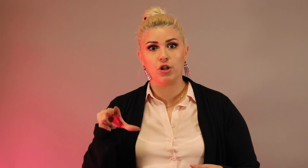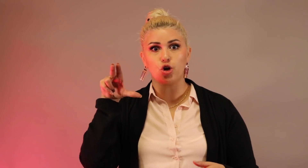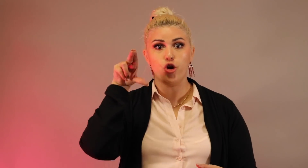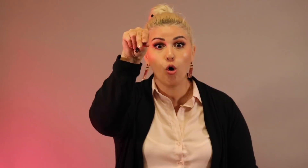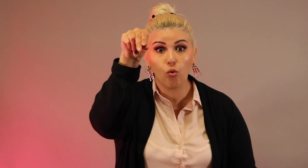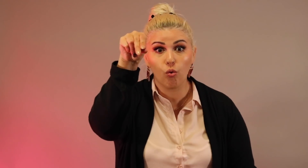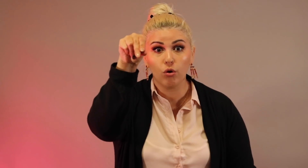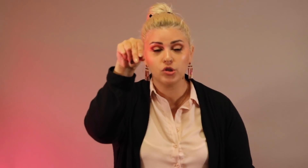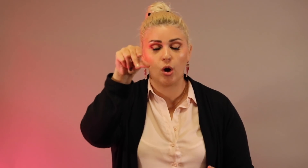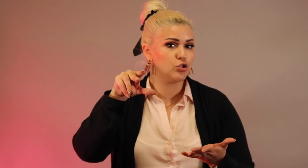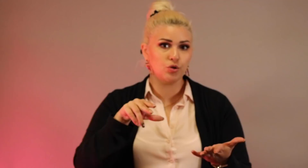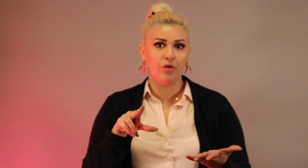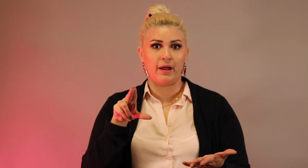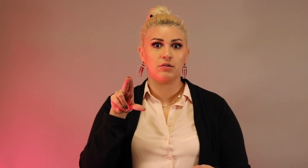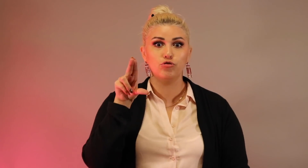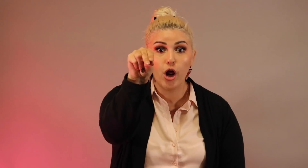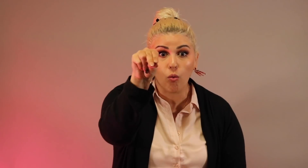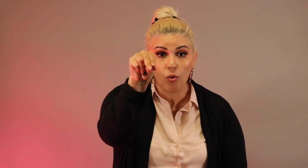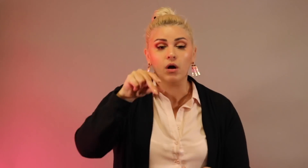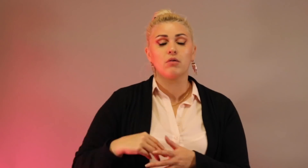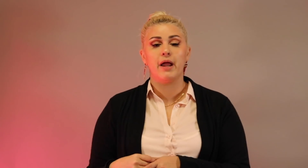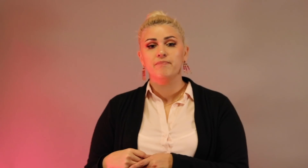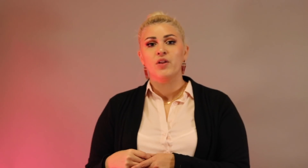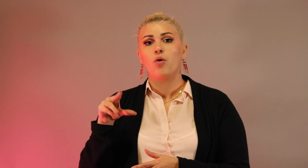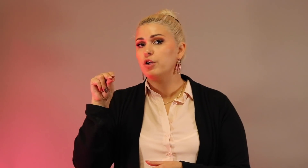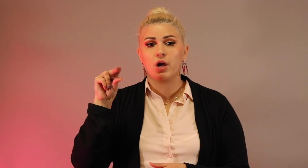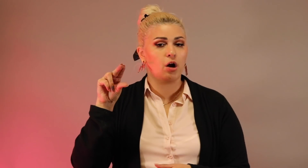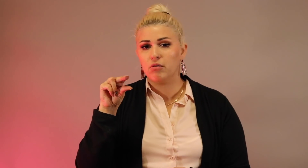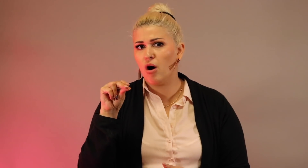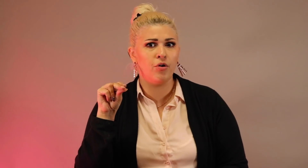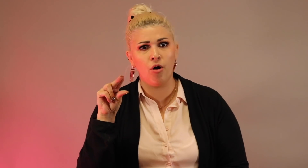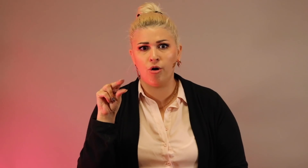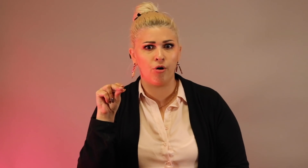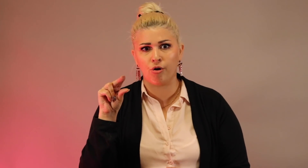and you're like, no! Don't do that, no, right? Or you can go, oh no, no, no.